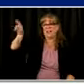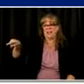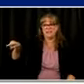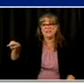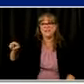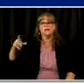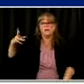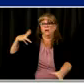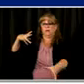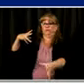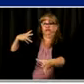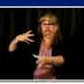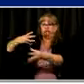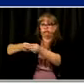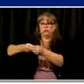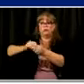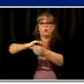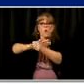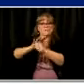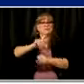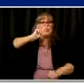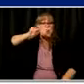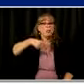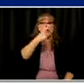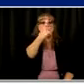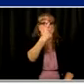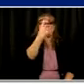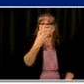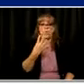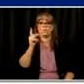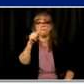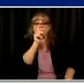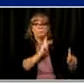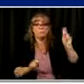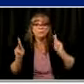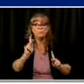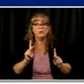have been non-denver metro area right now we're at over 40 percent non-denver metro area